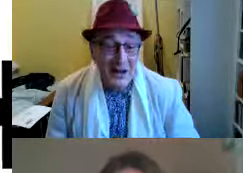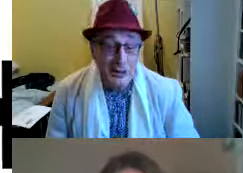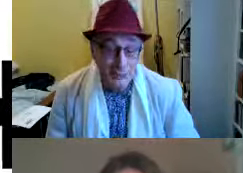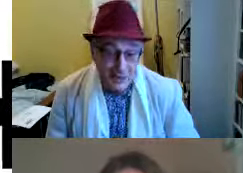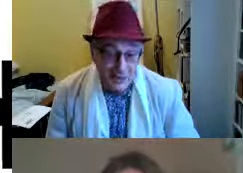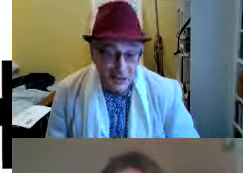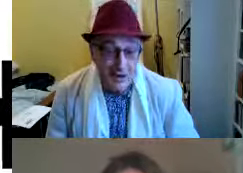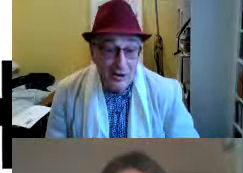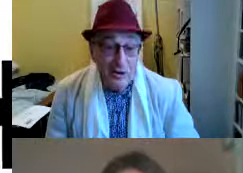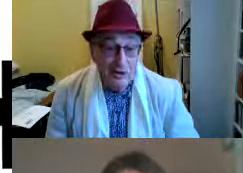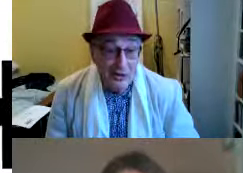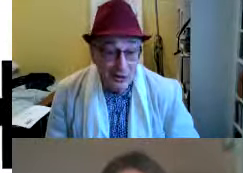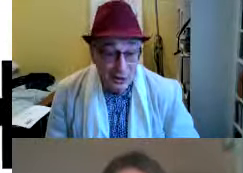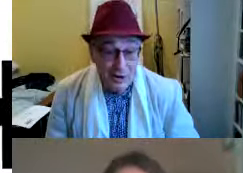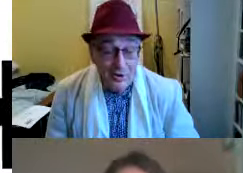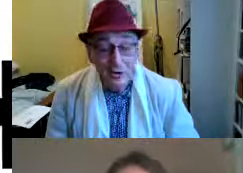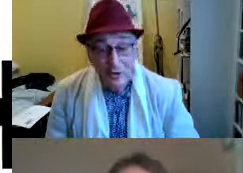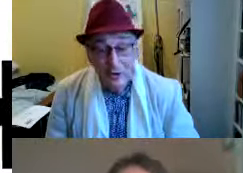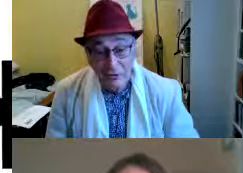it could be a solo it could be a duo it could be a group